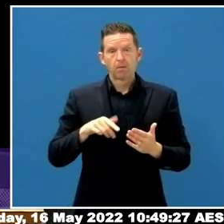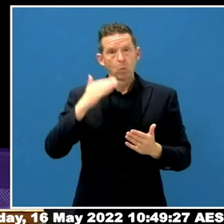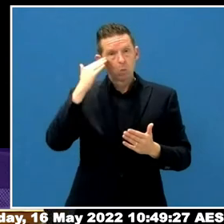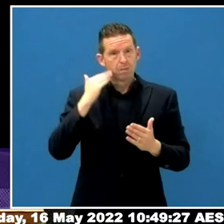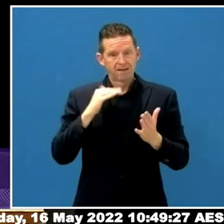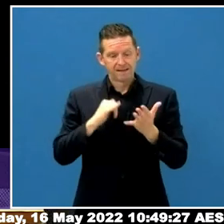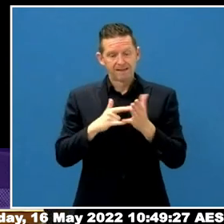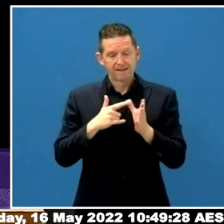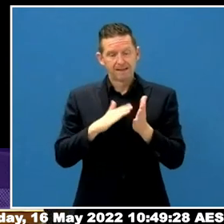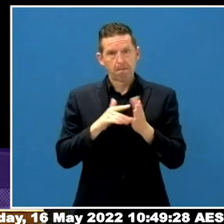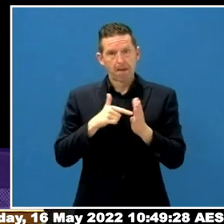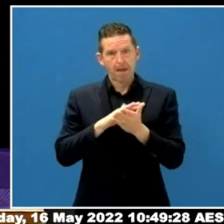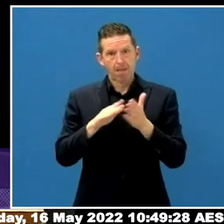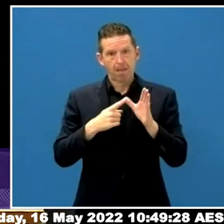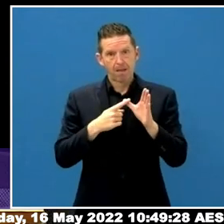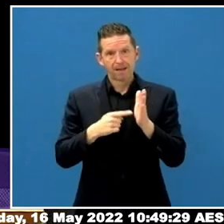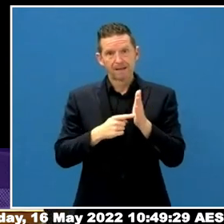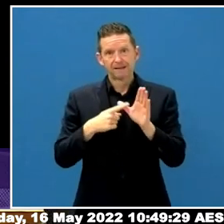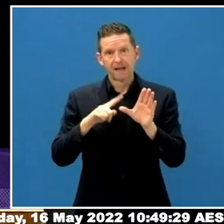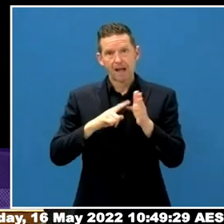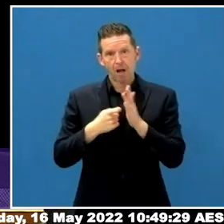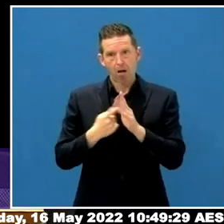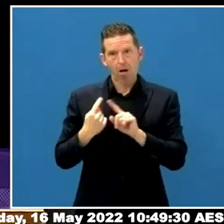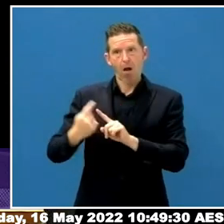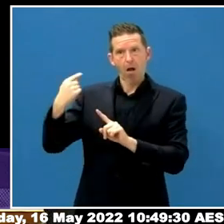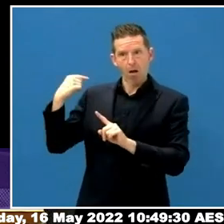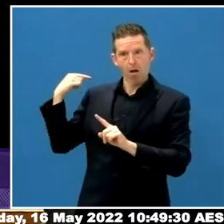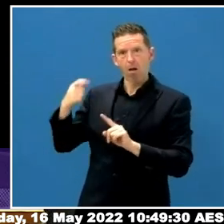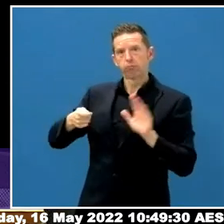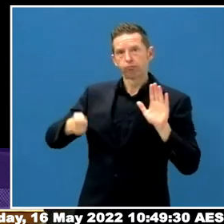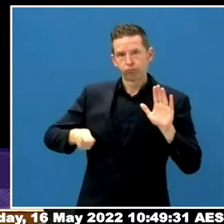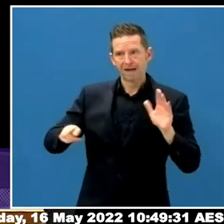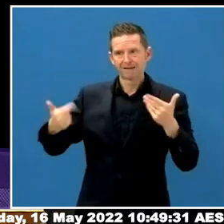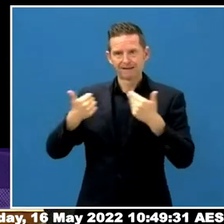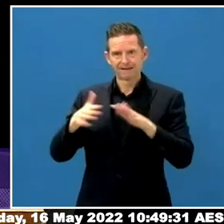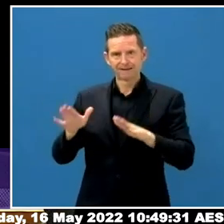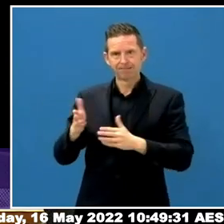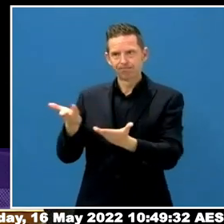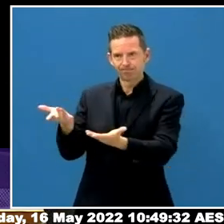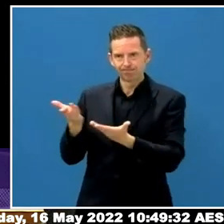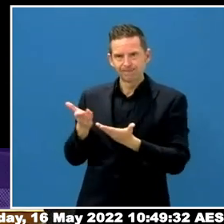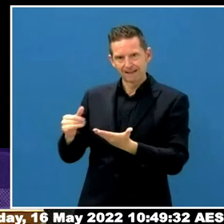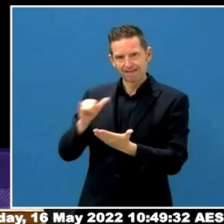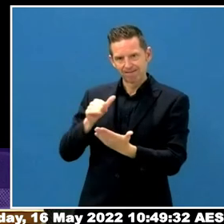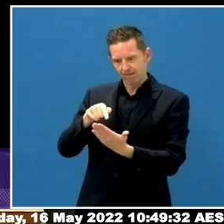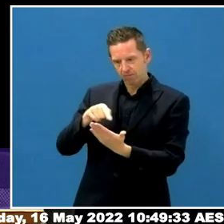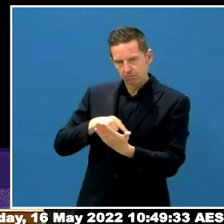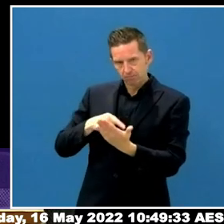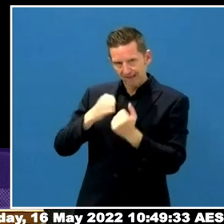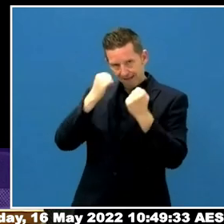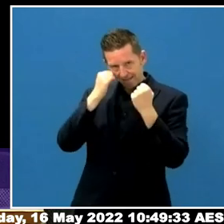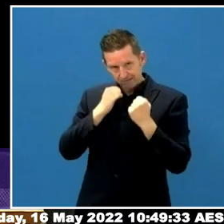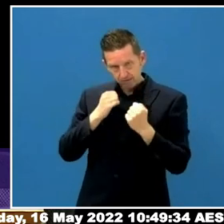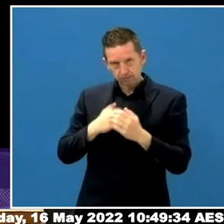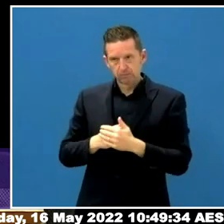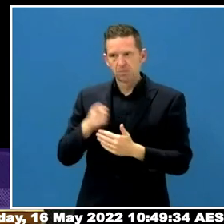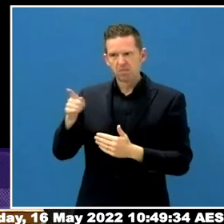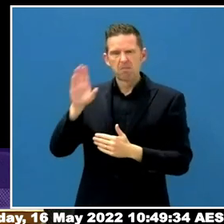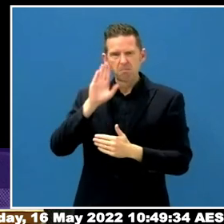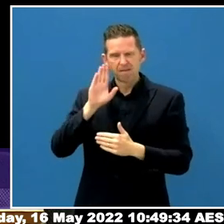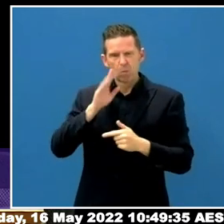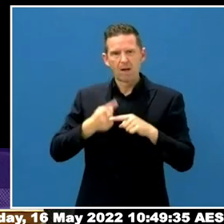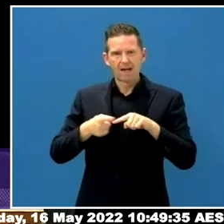Commission hearings and as the former NDIS Quality and Safeguards Commissioner, Mr